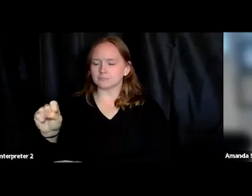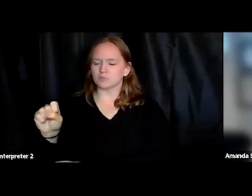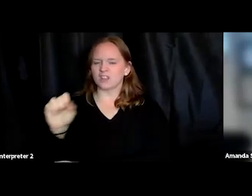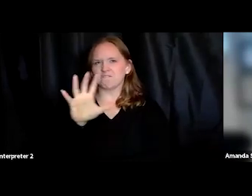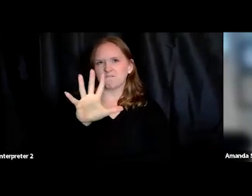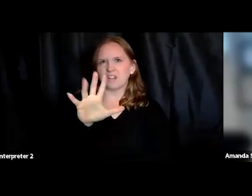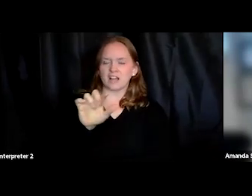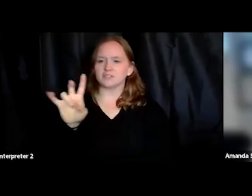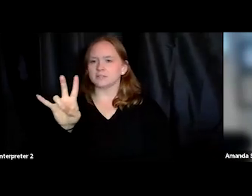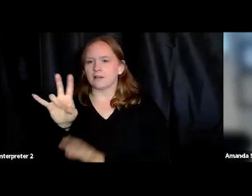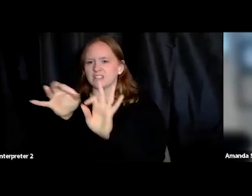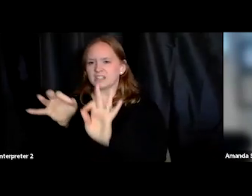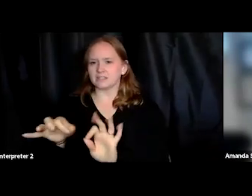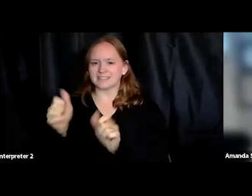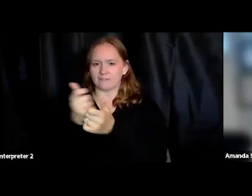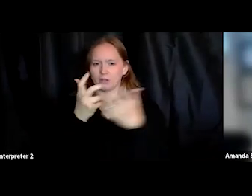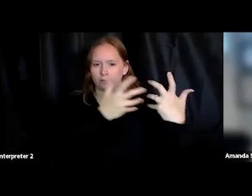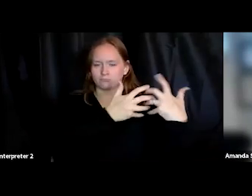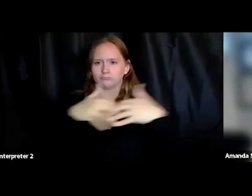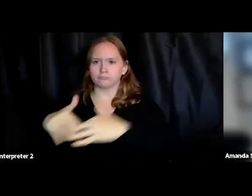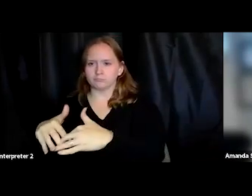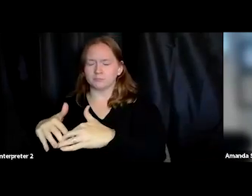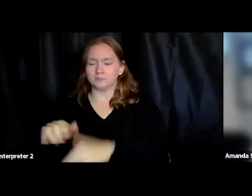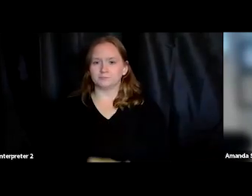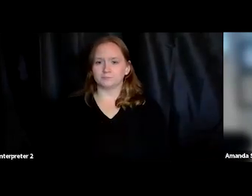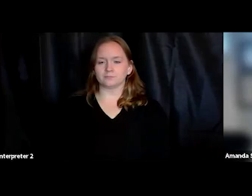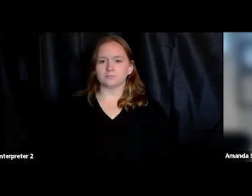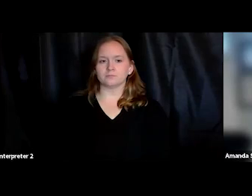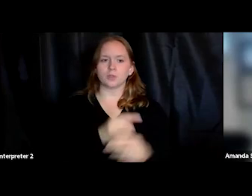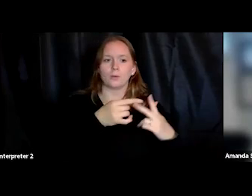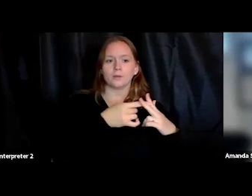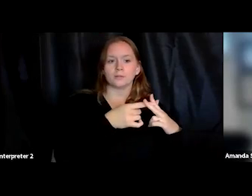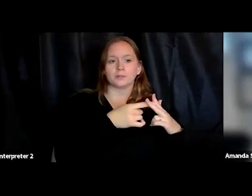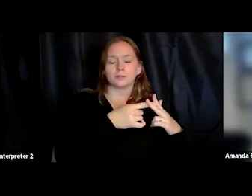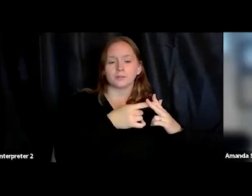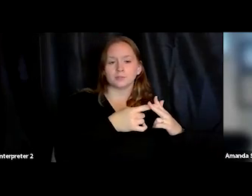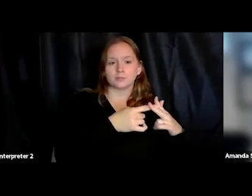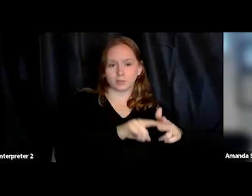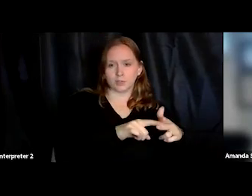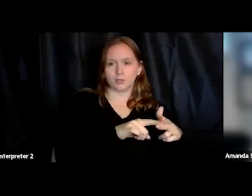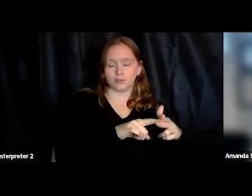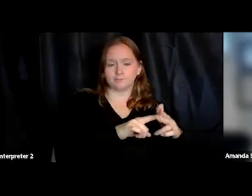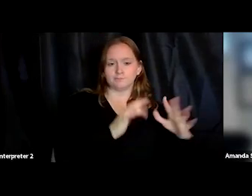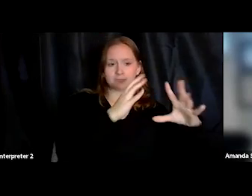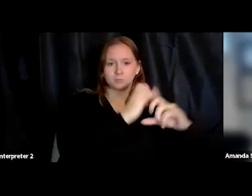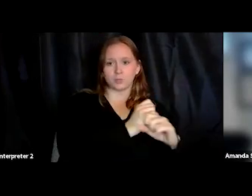that tie everything together. You'll want to start the summary paragraph by restating all diagnoses,